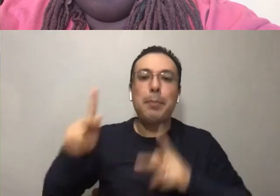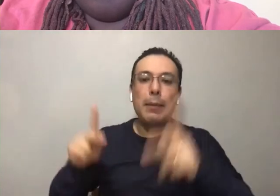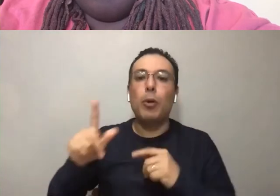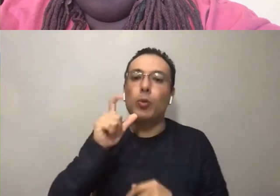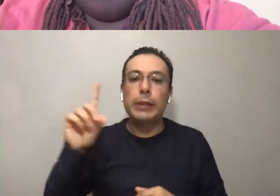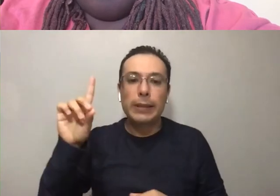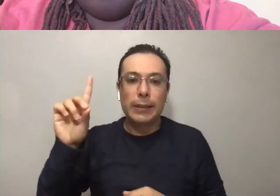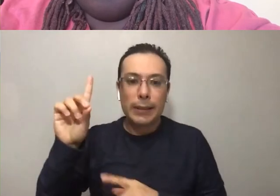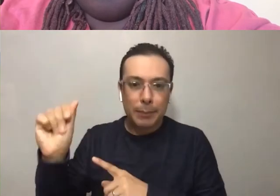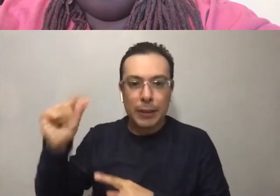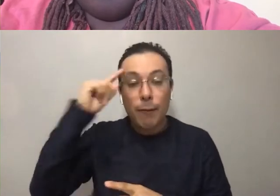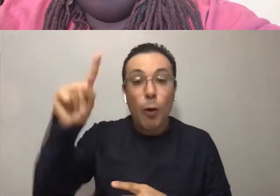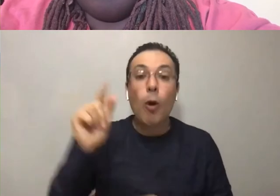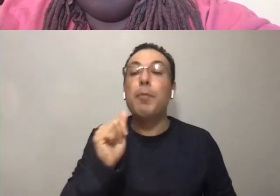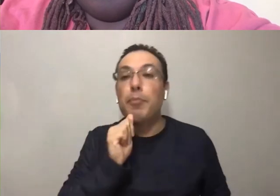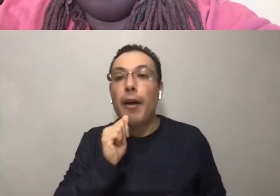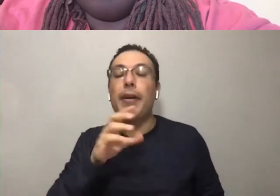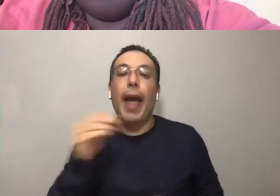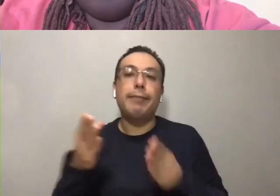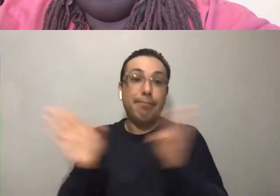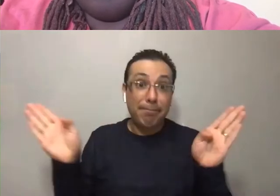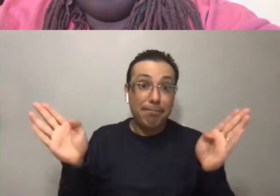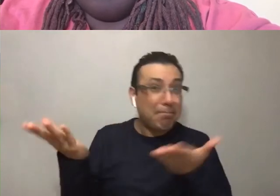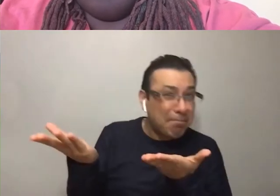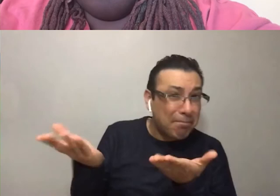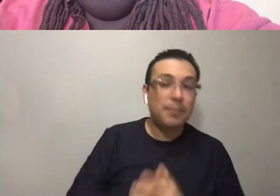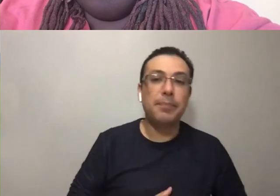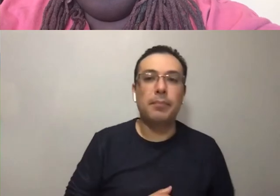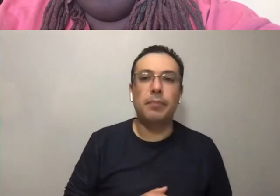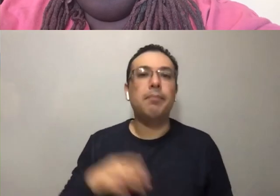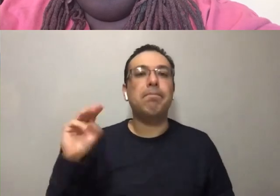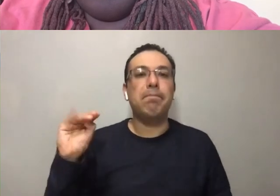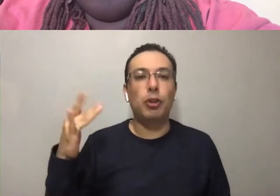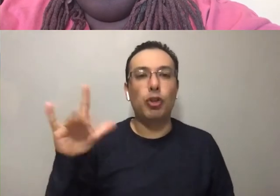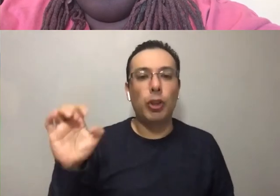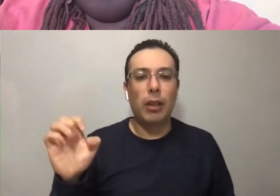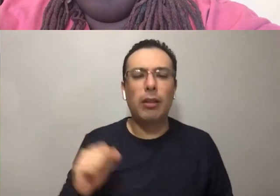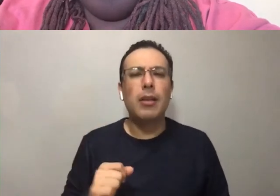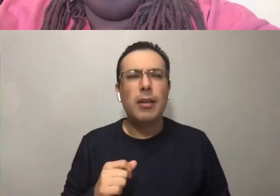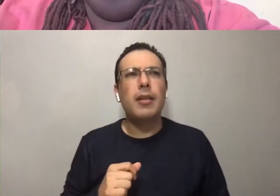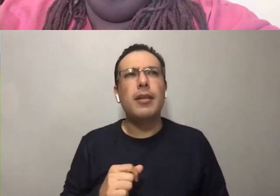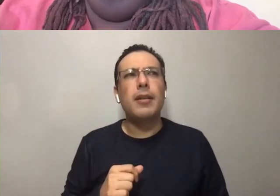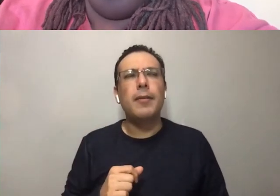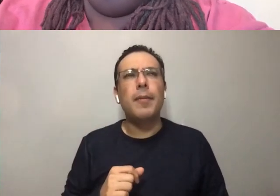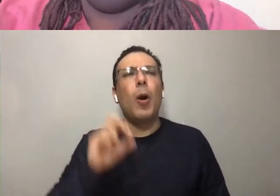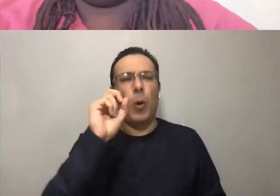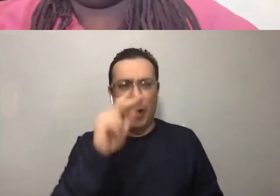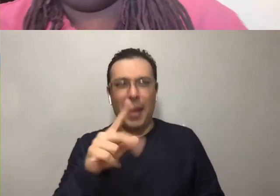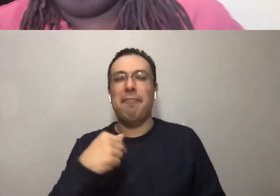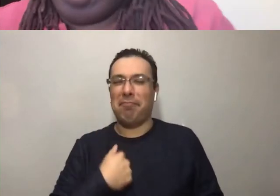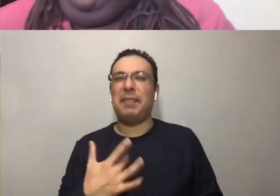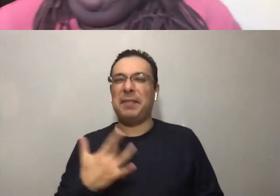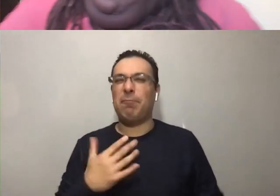I think there are some things that are probably universal to all those types of foundations, and that’s, you have a lot of power when you are the ones who are giving out the cash.